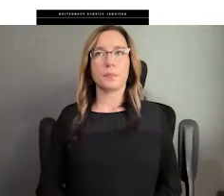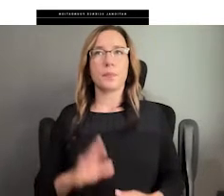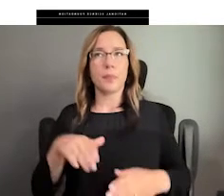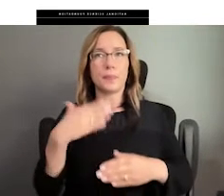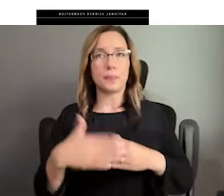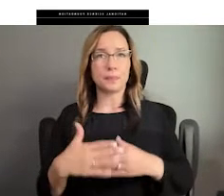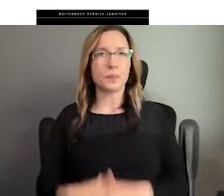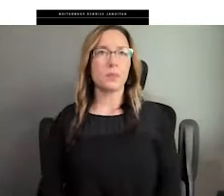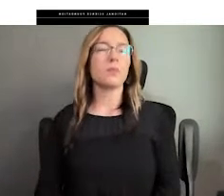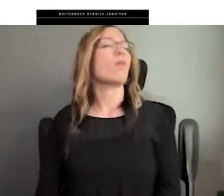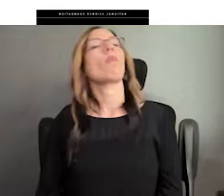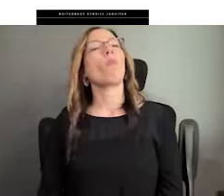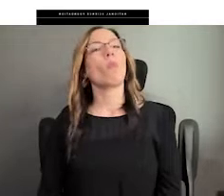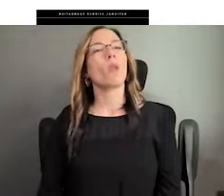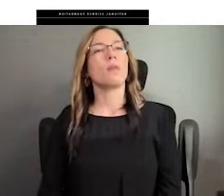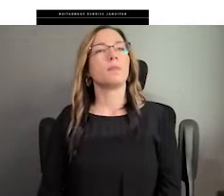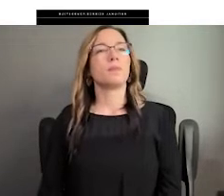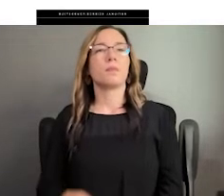Unaffiliated individuals.